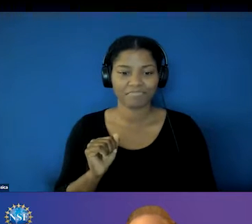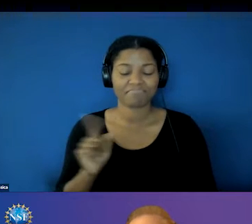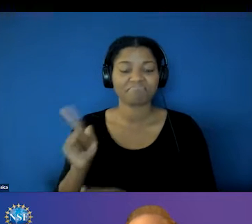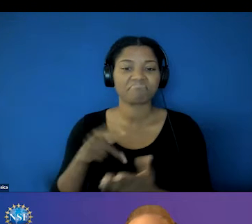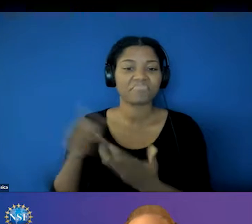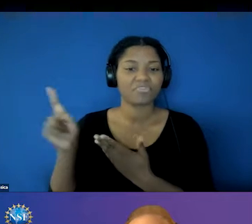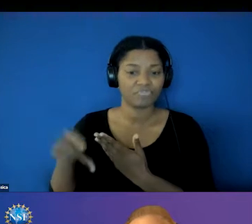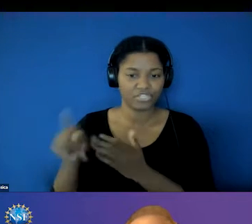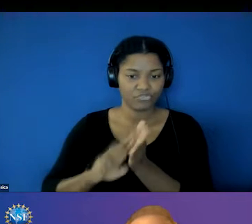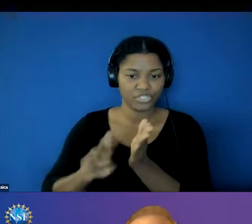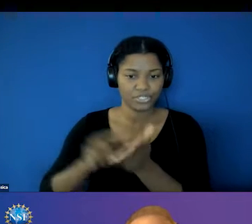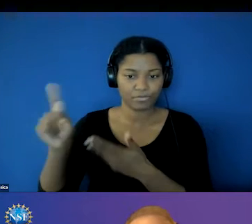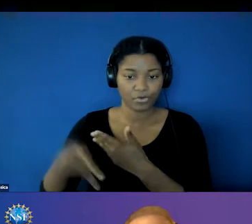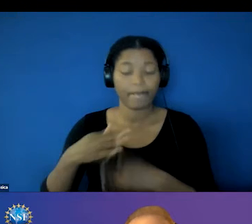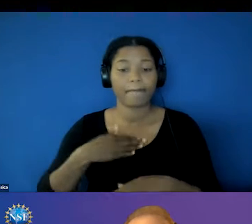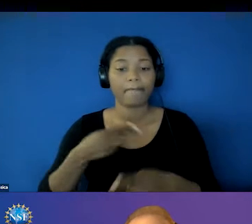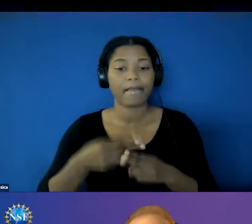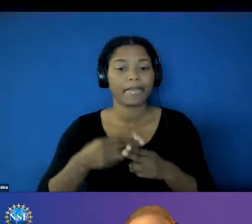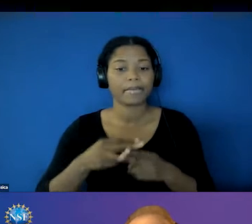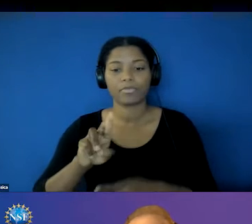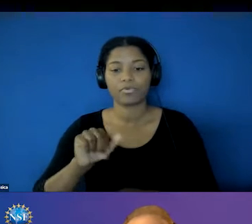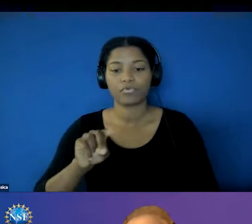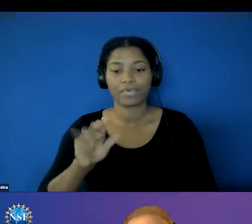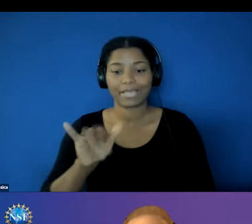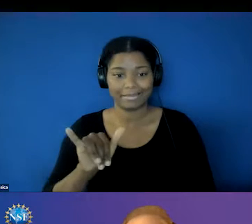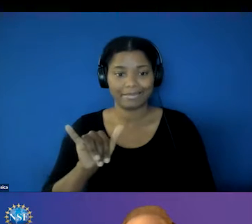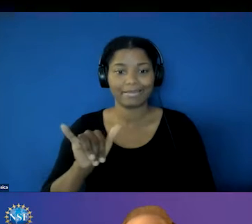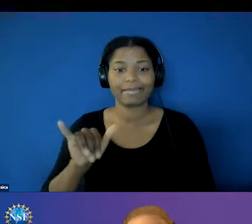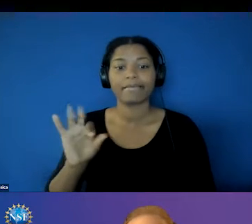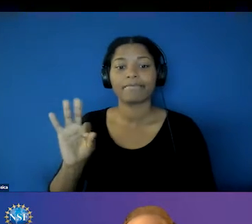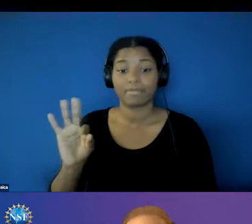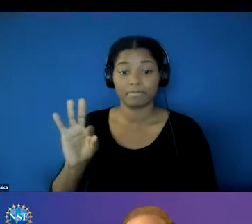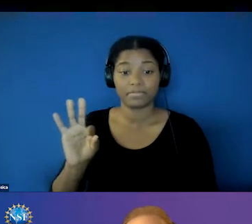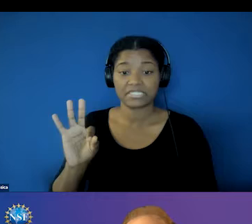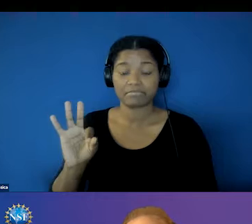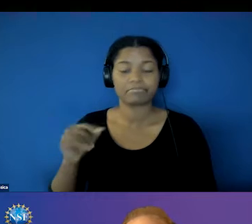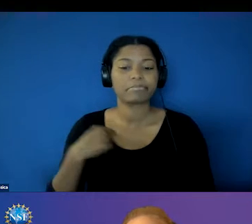My name is Randy Phelps, I'm a Staff Associate in the Office of Integrative Activities at NSF,